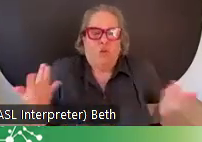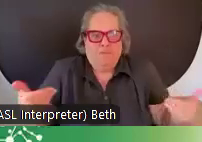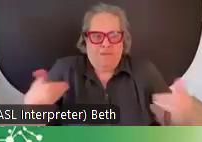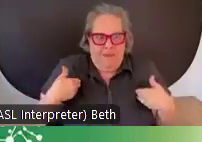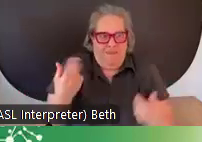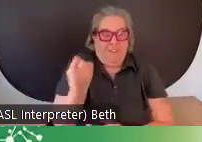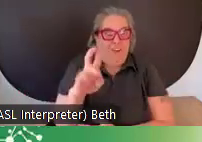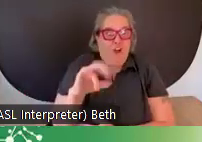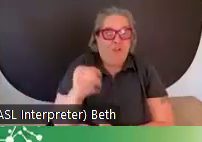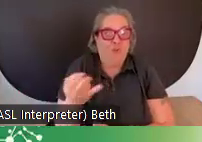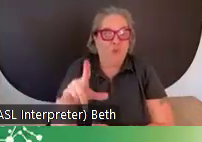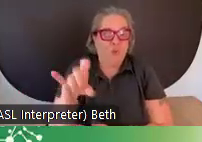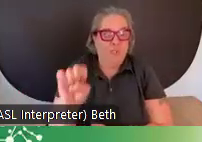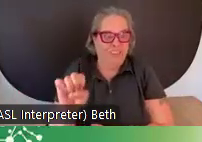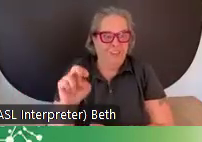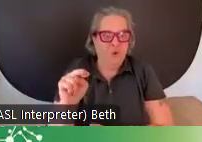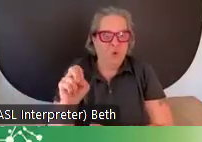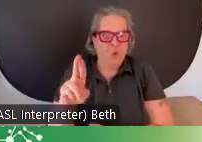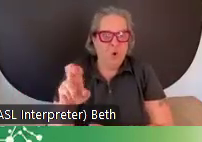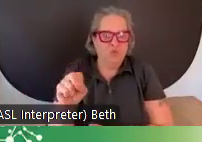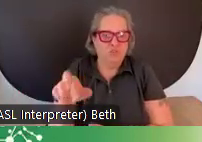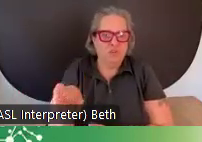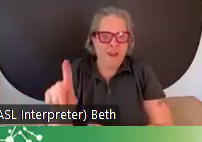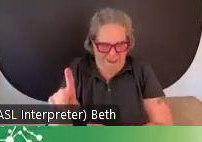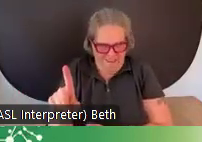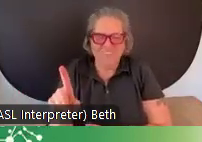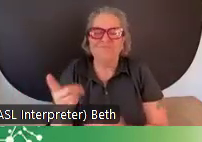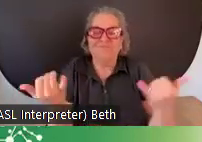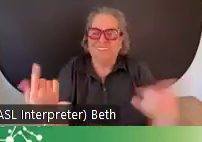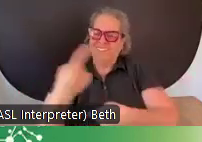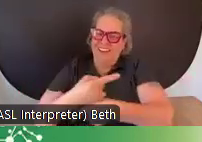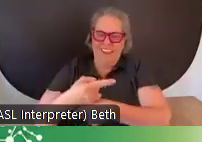So we are thrilled to welcome Dr. Julie Norstrand as today's featured speaker.